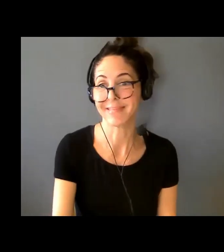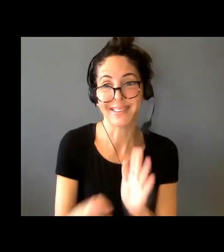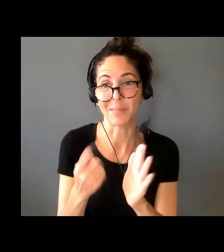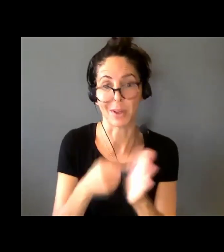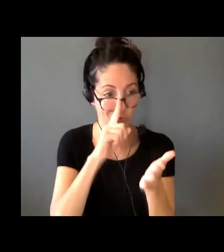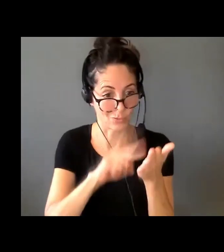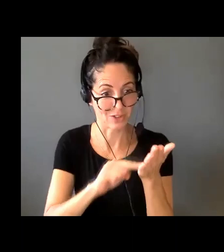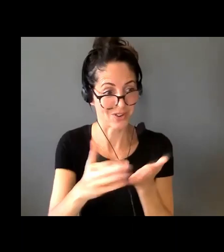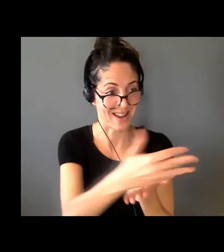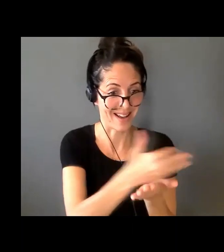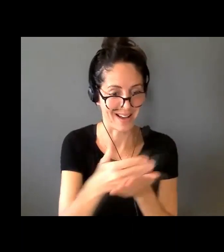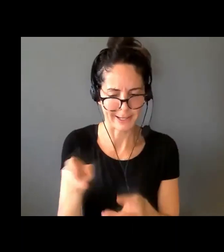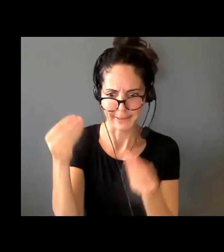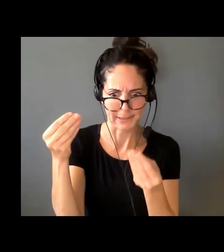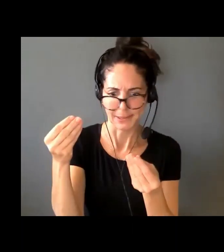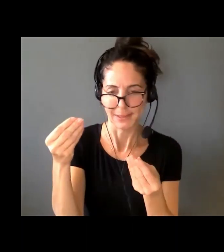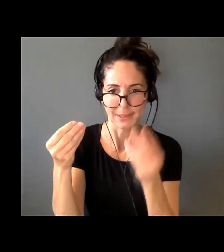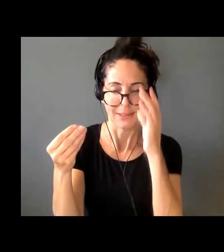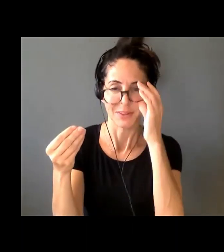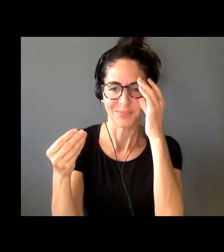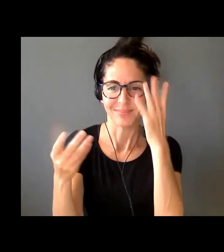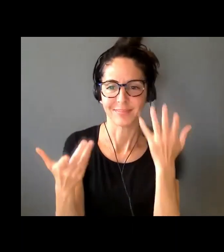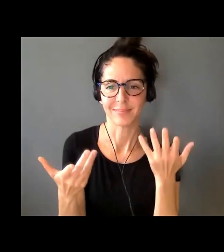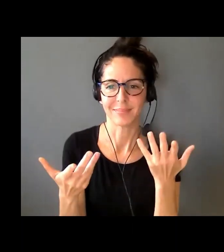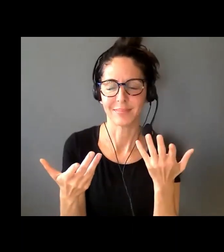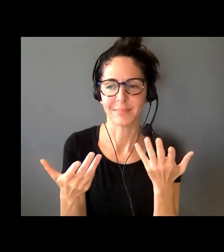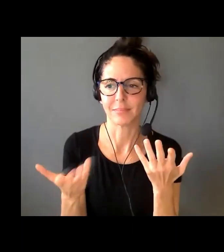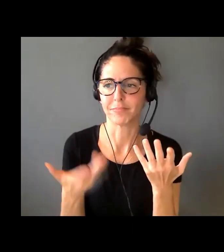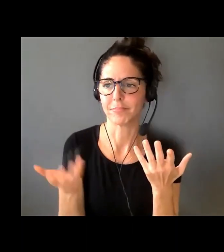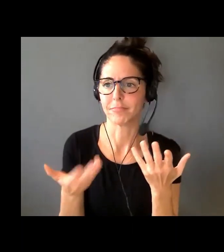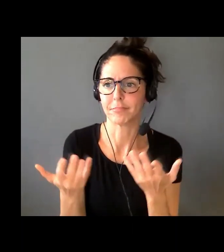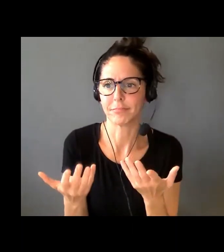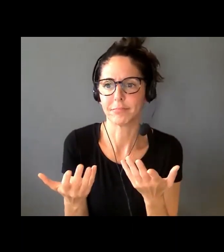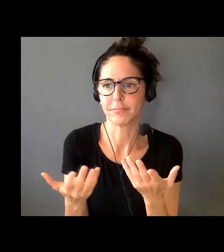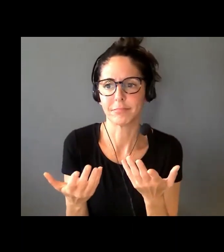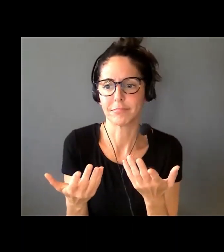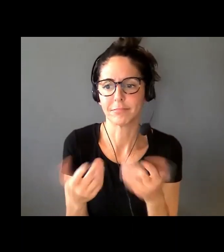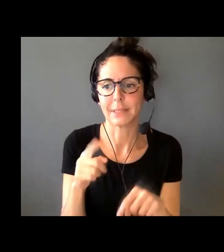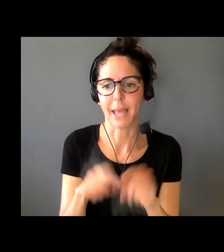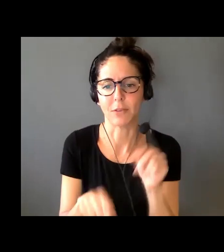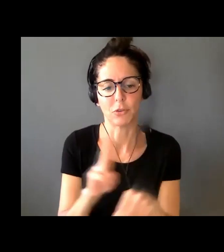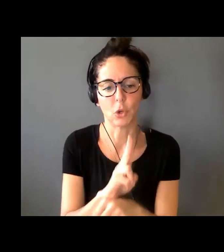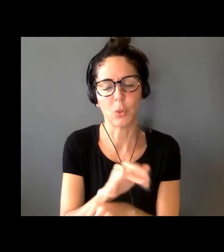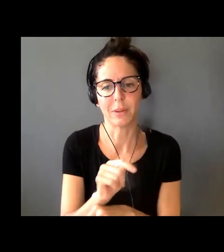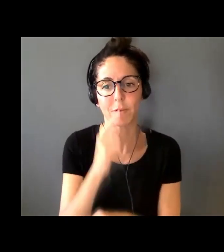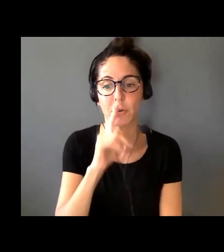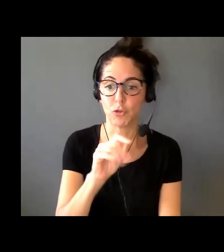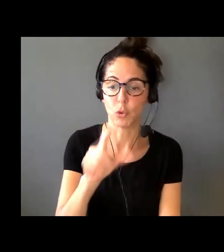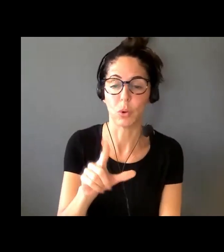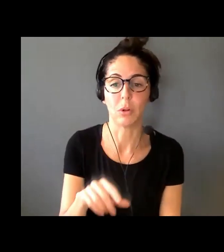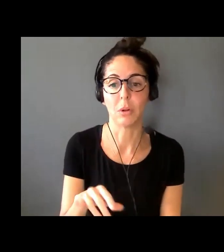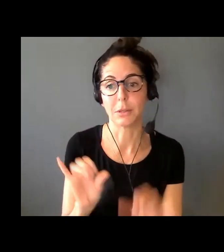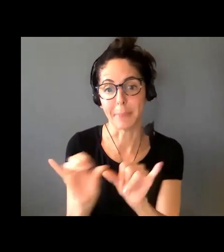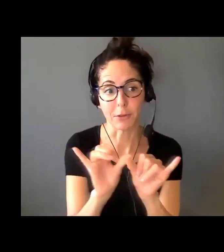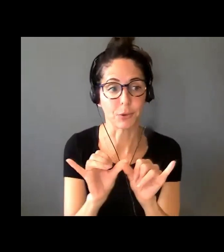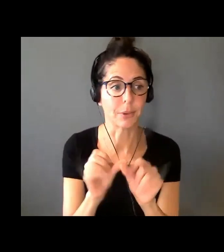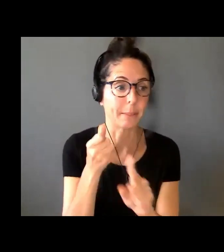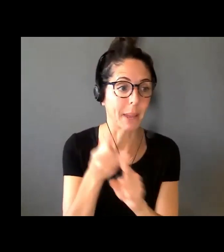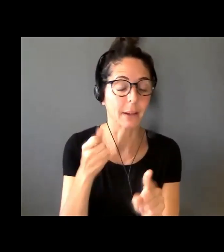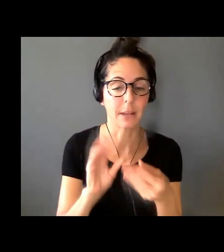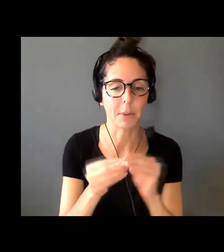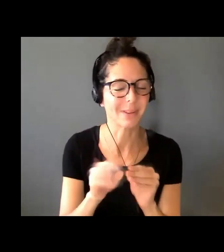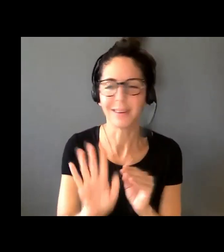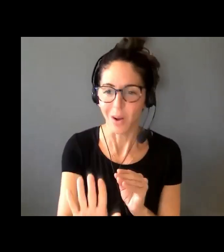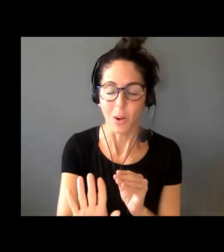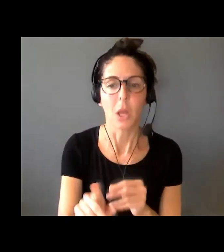They cannot just be used as a tool to measure impact on numbers, whatever. But as a useful tool,